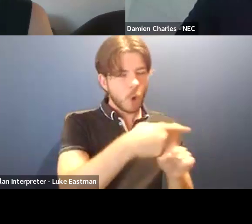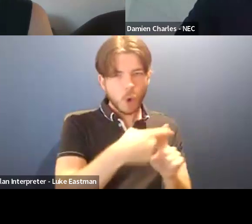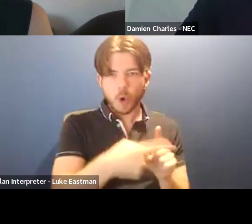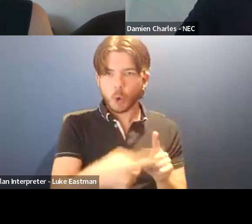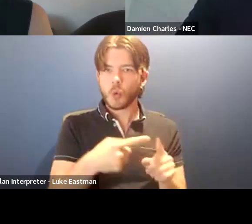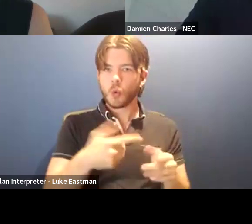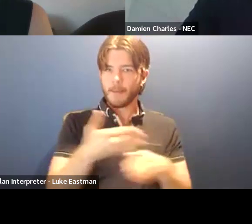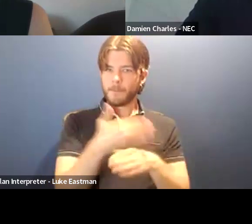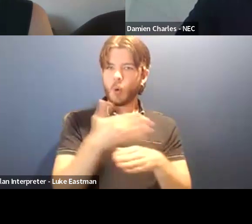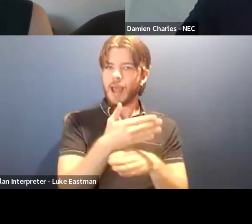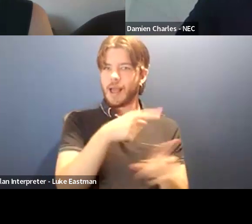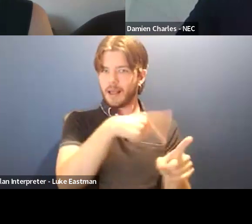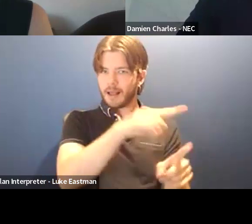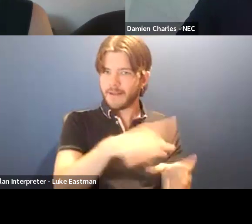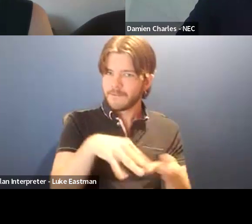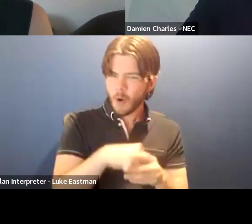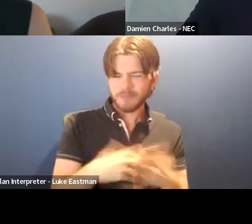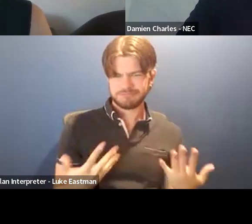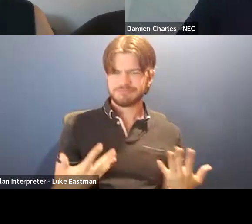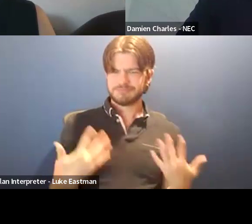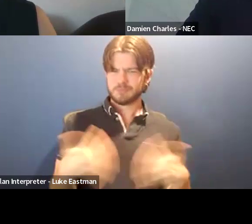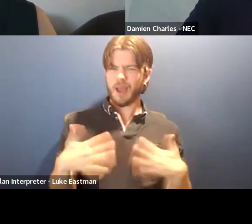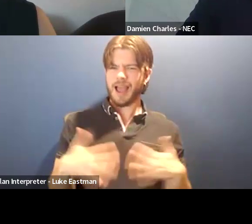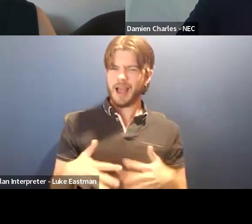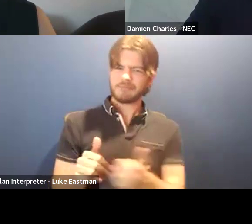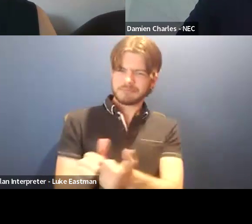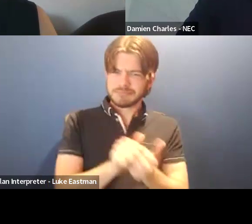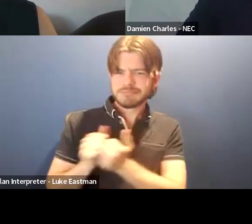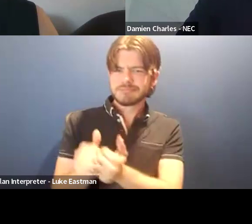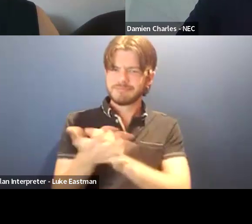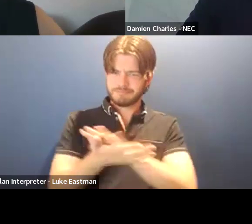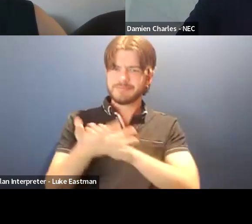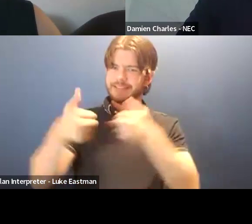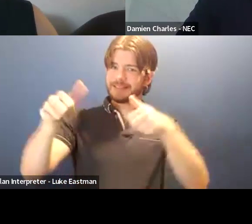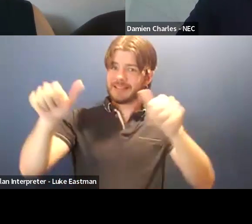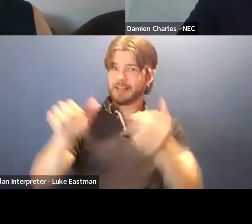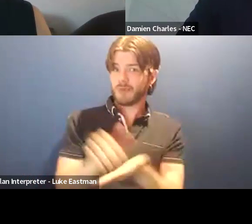I'm hearing from you that been